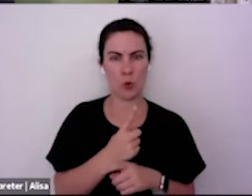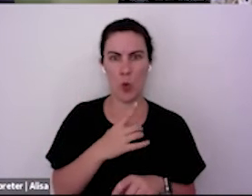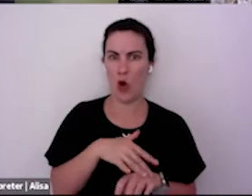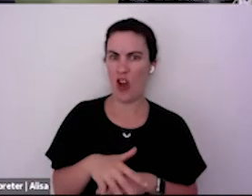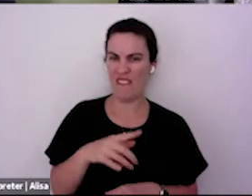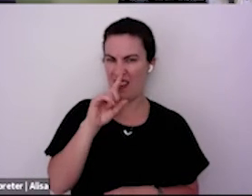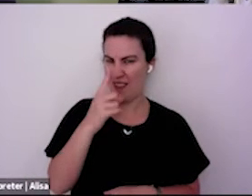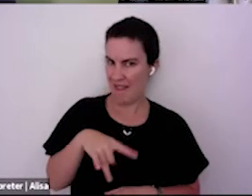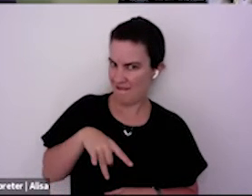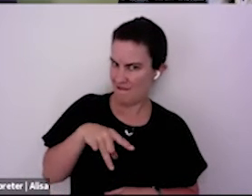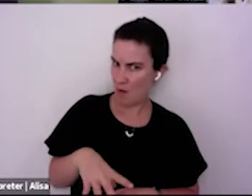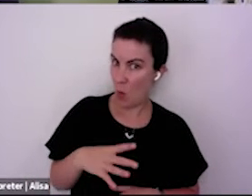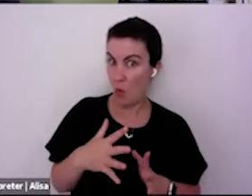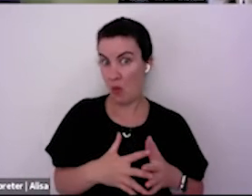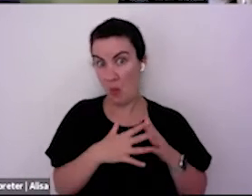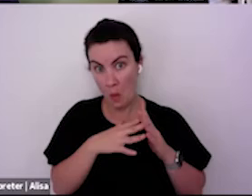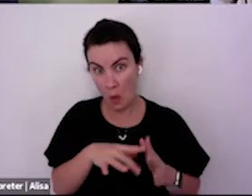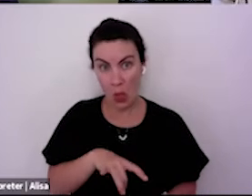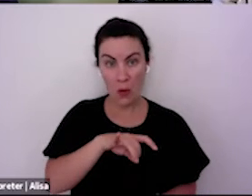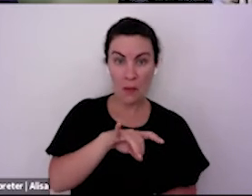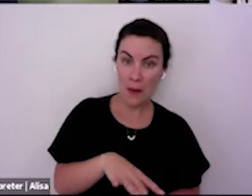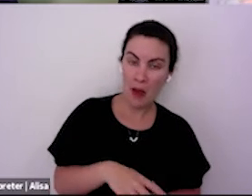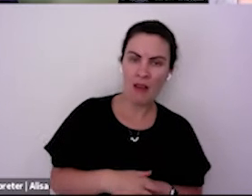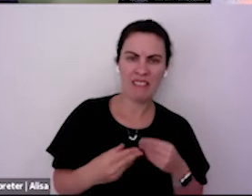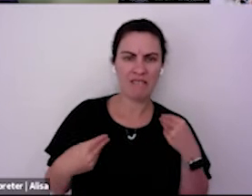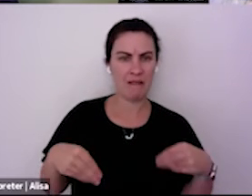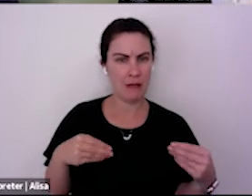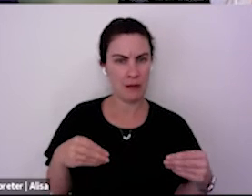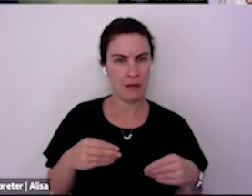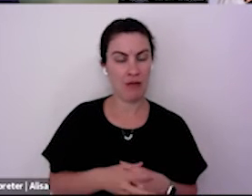And I know, Anne , even on some interesting insights about the angles you've been thinking